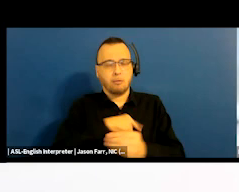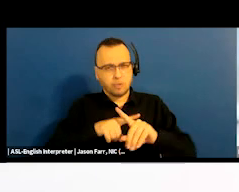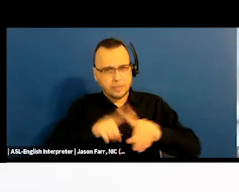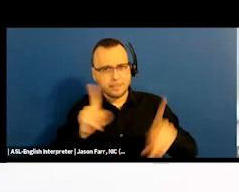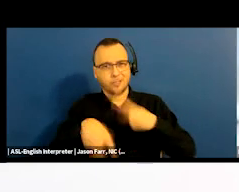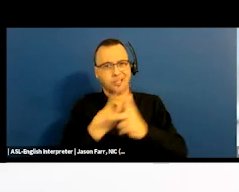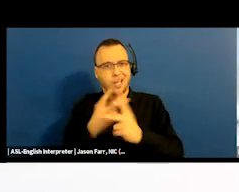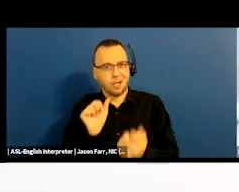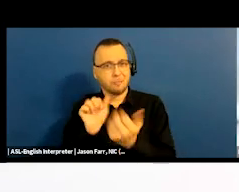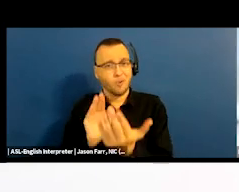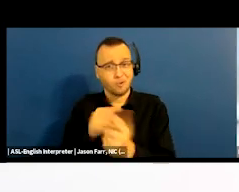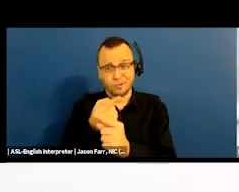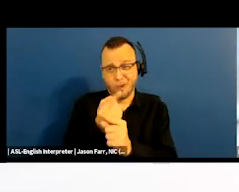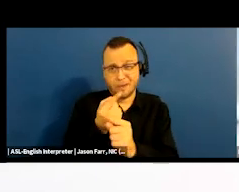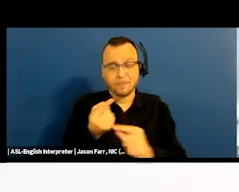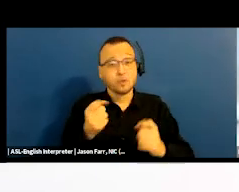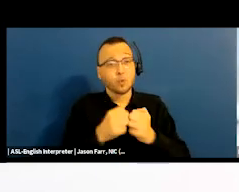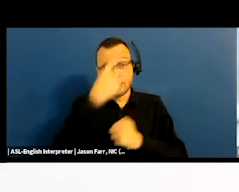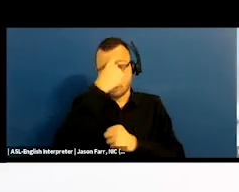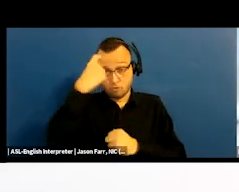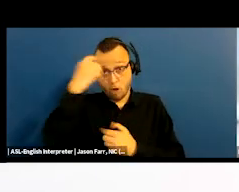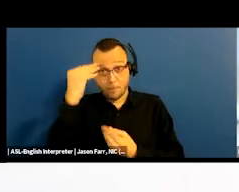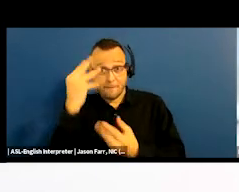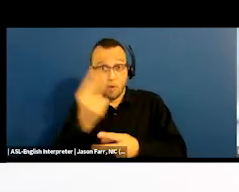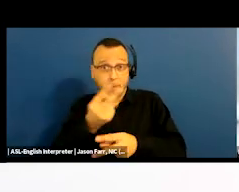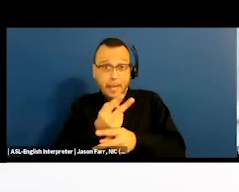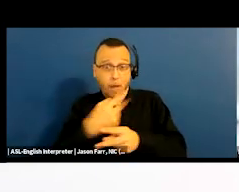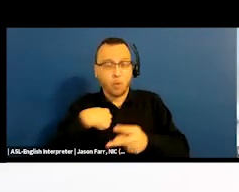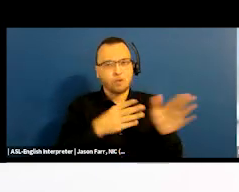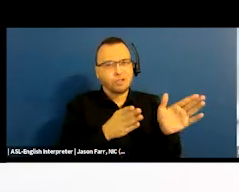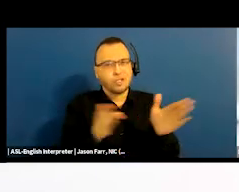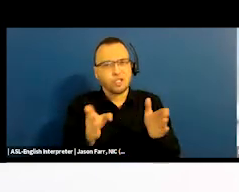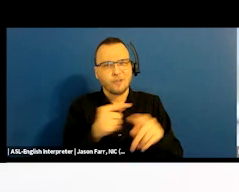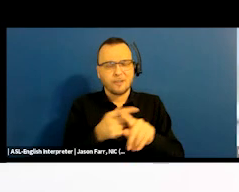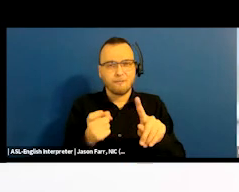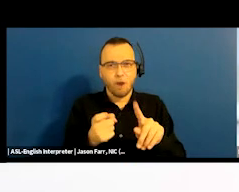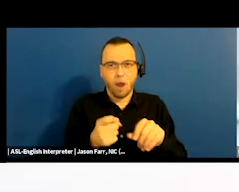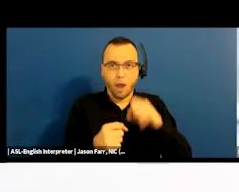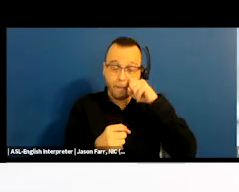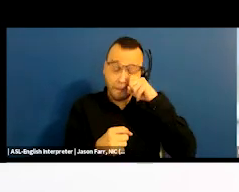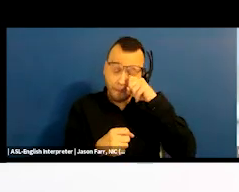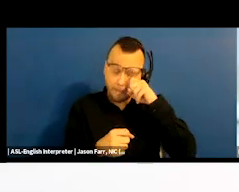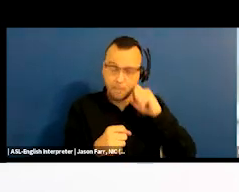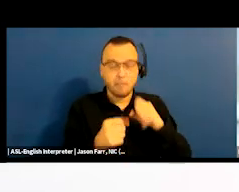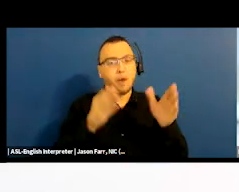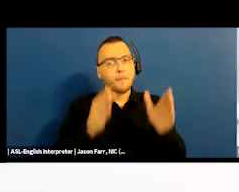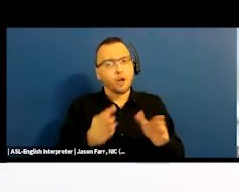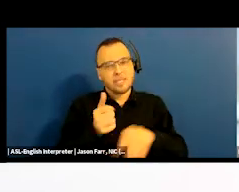And trauma-informed care uses the recognition that certain behaviors are related to a traumatic experiences.